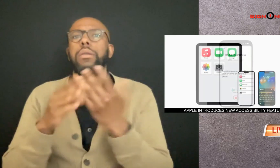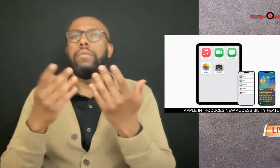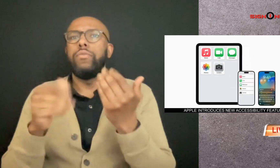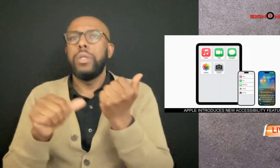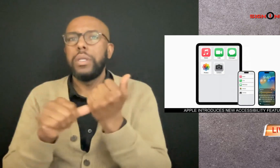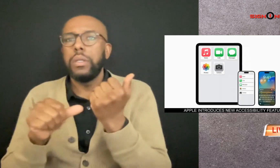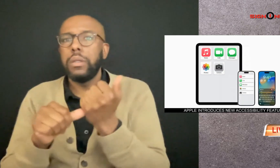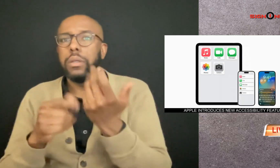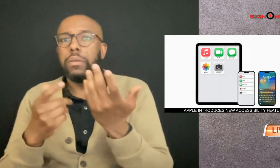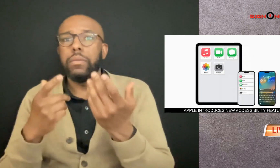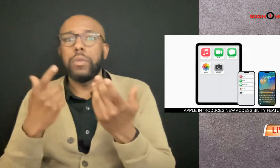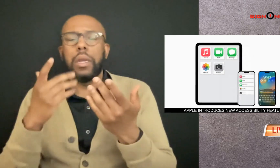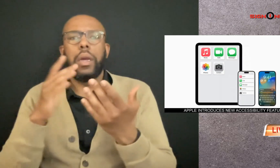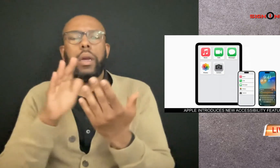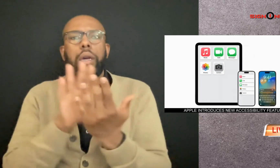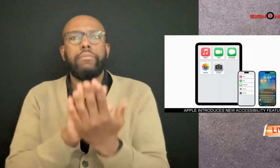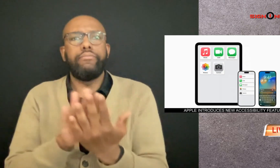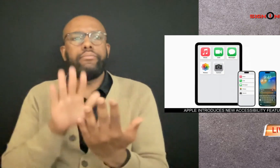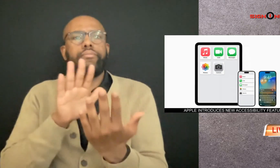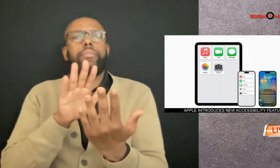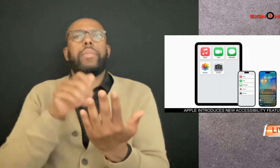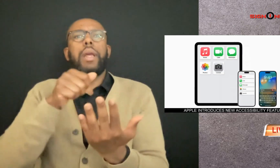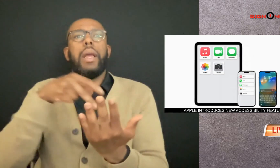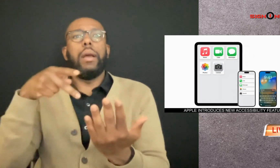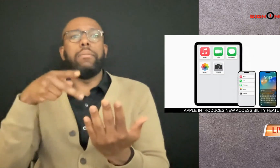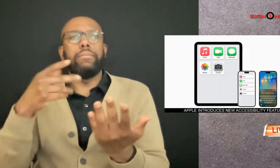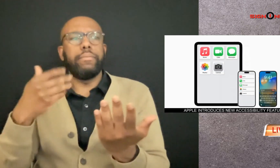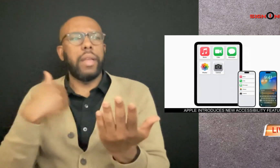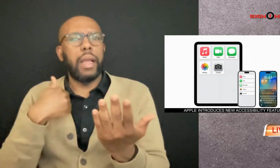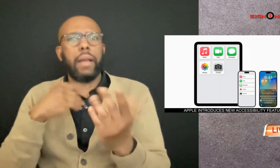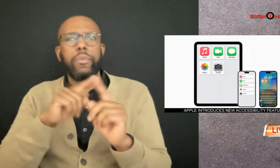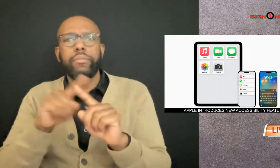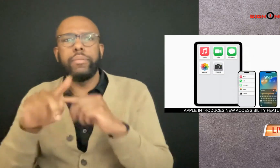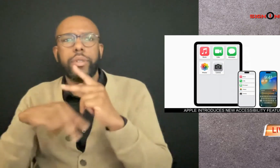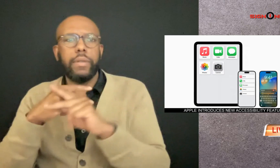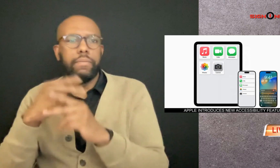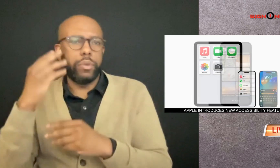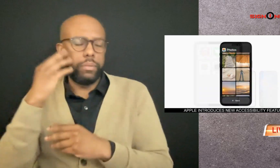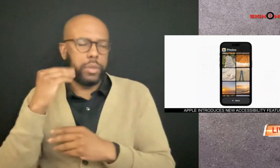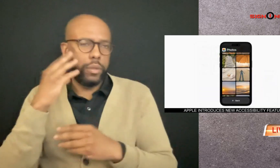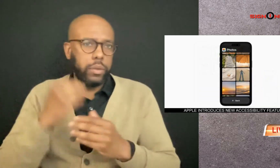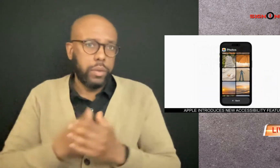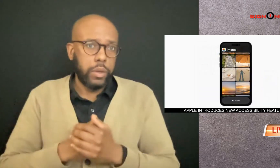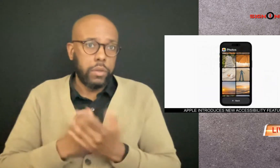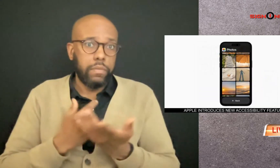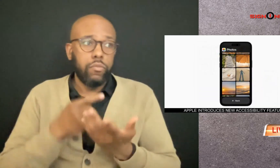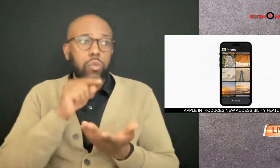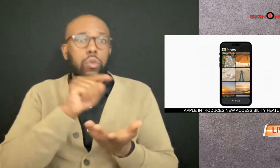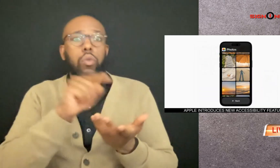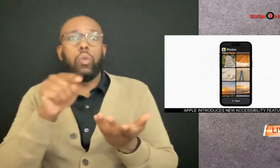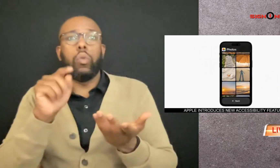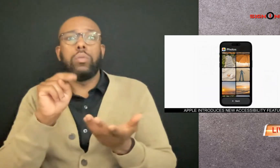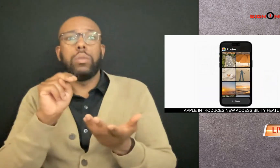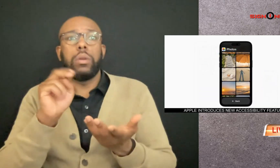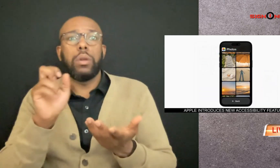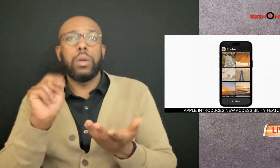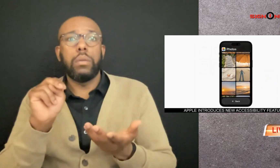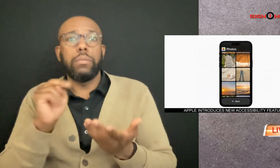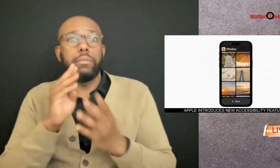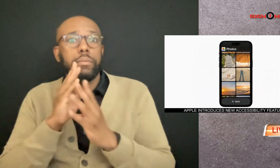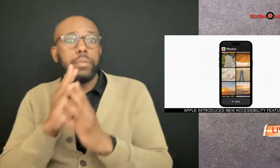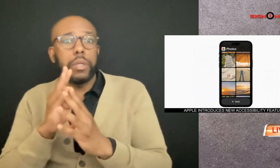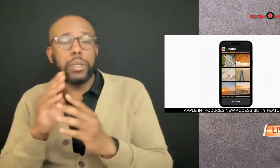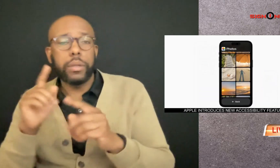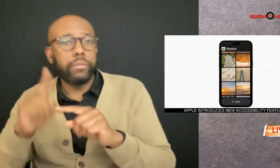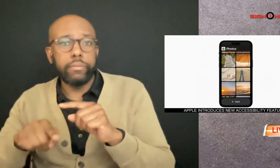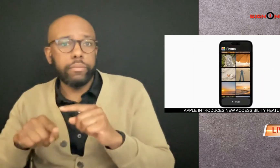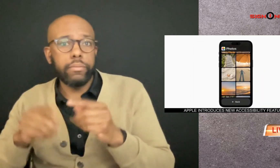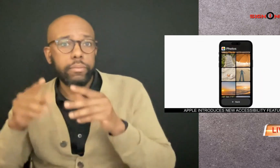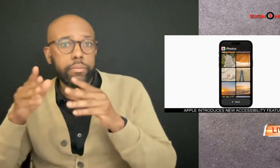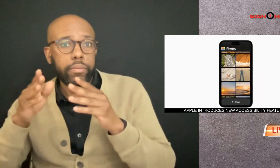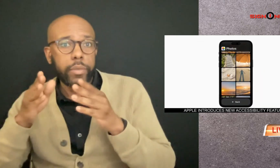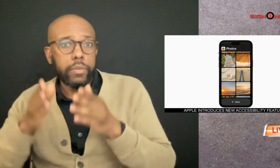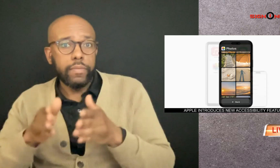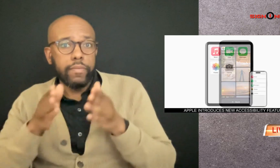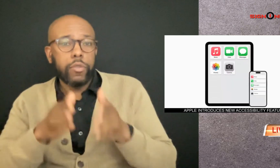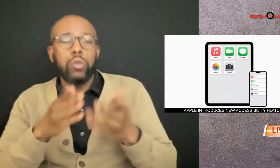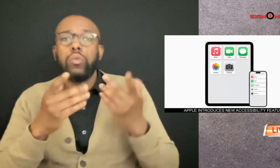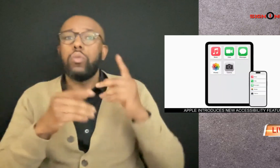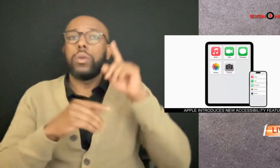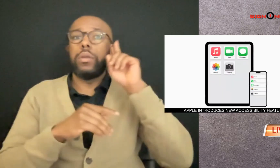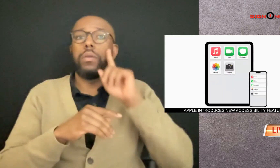ease with assistive access which simplifies apps and experiences deaf and nonspeaking